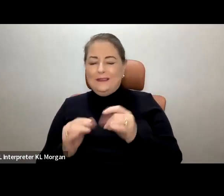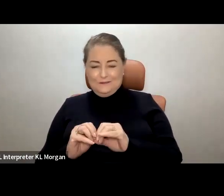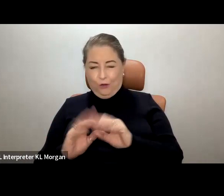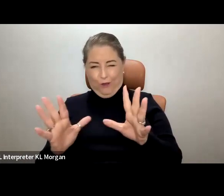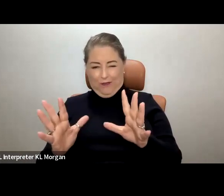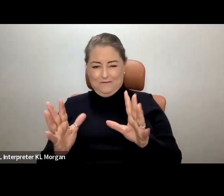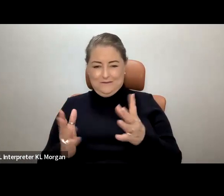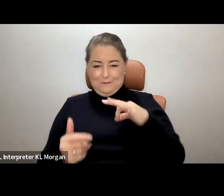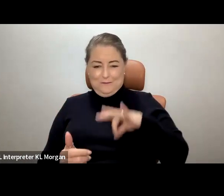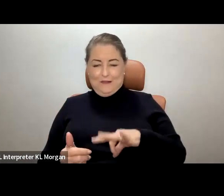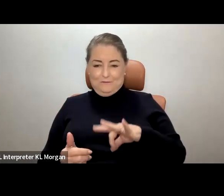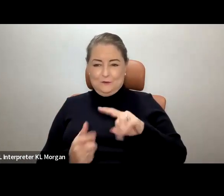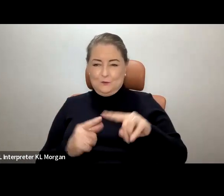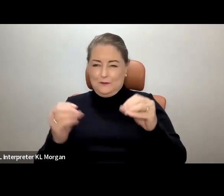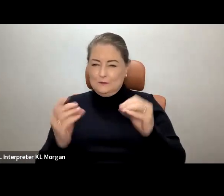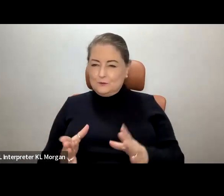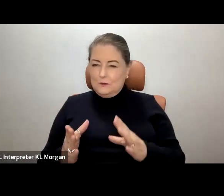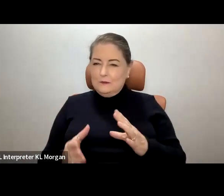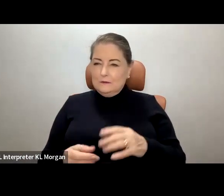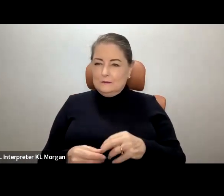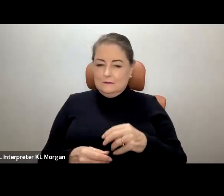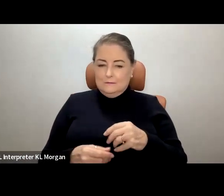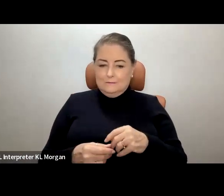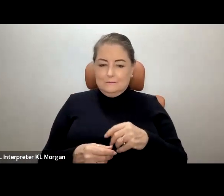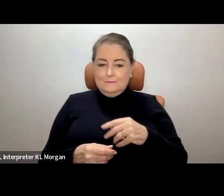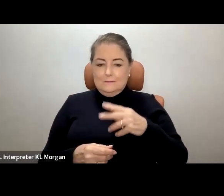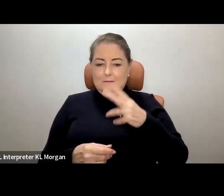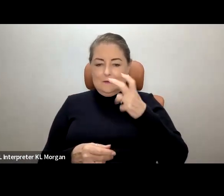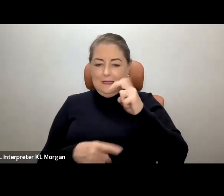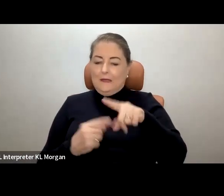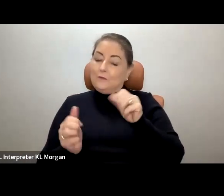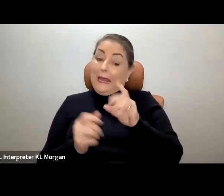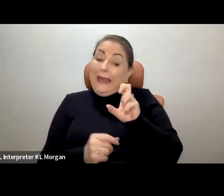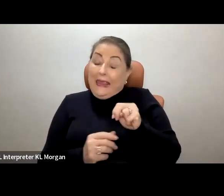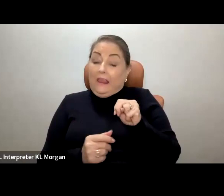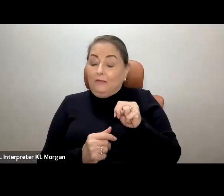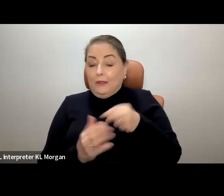benefit to the instructor even when with its limitations. You